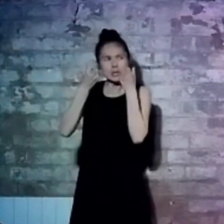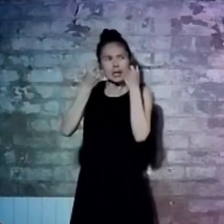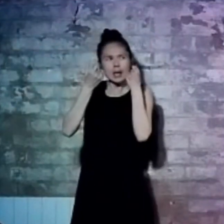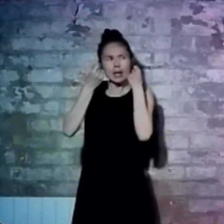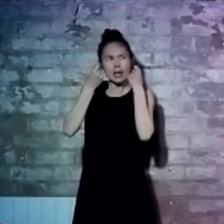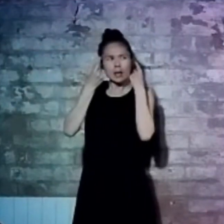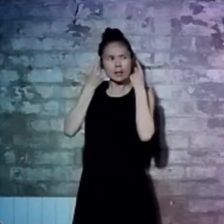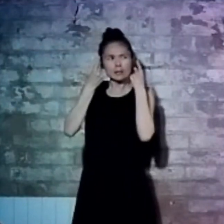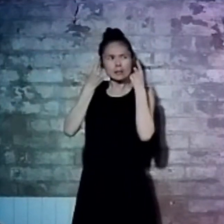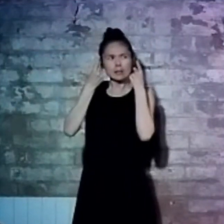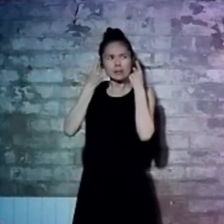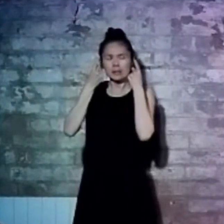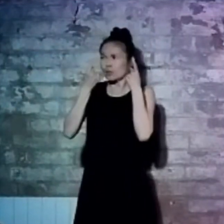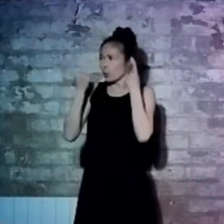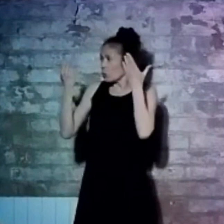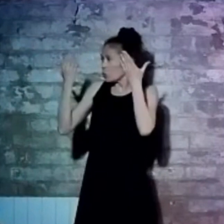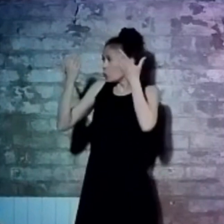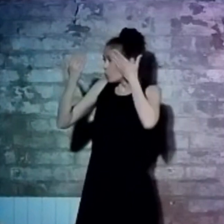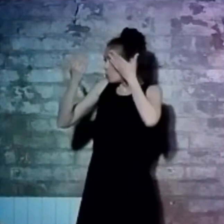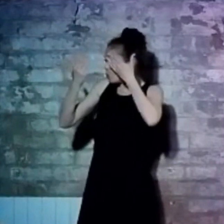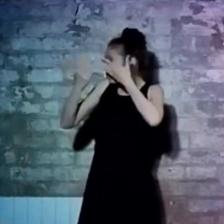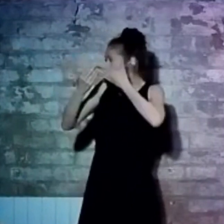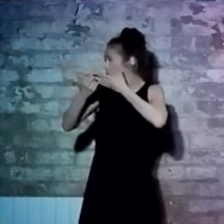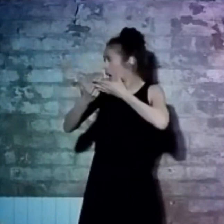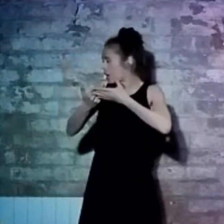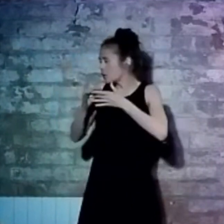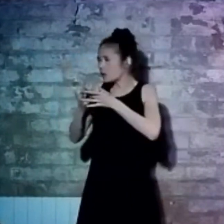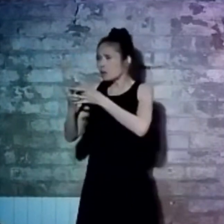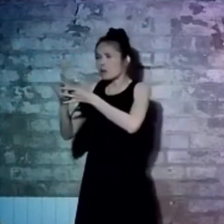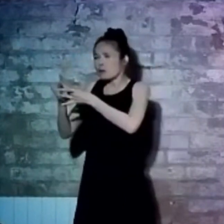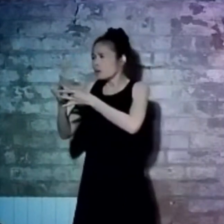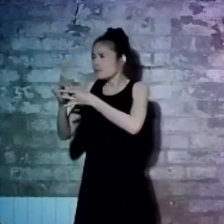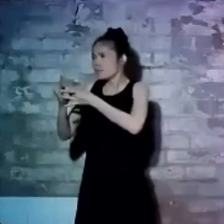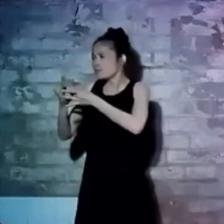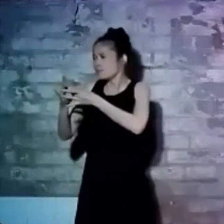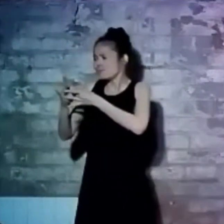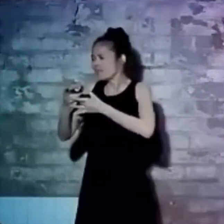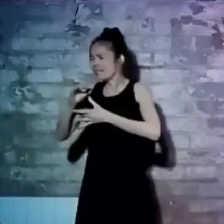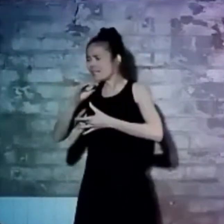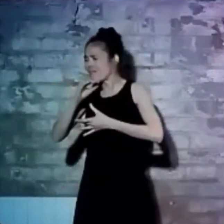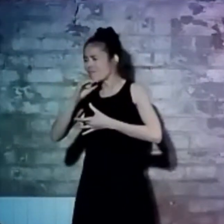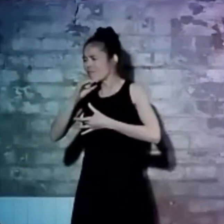One night cycle not be enough, there out lieth the seas.